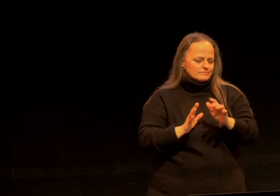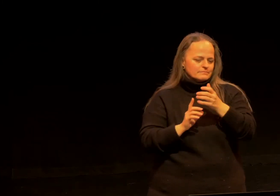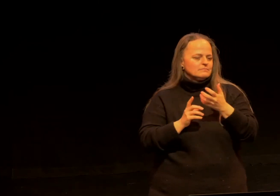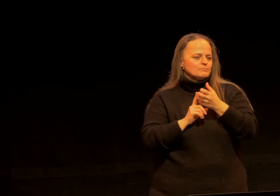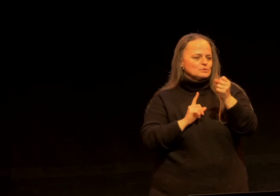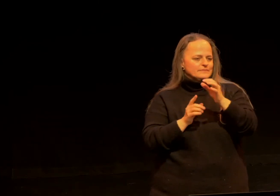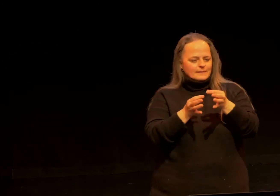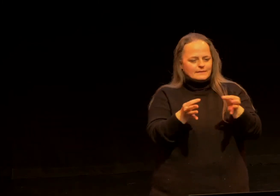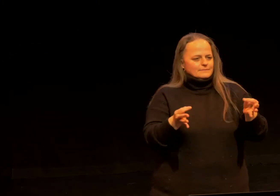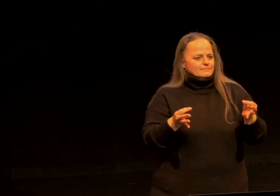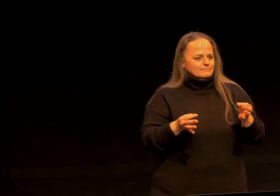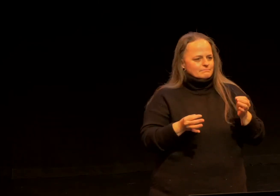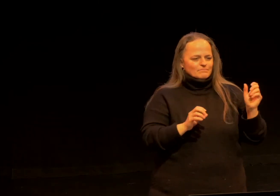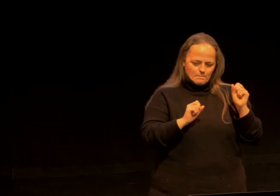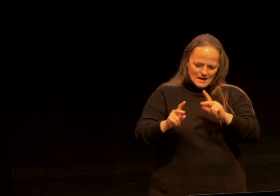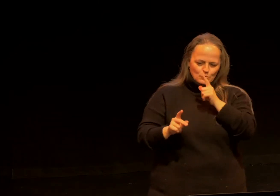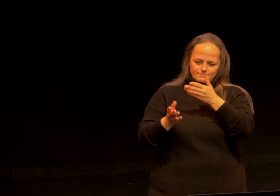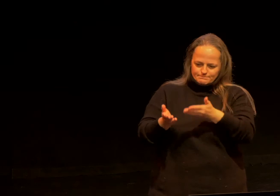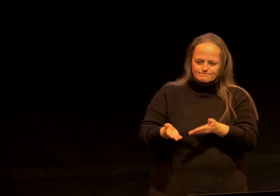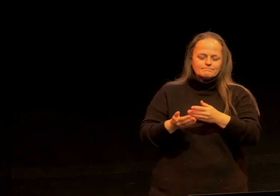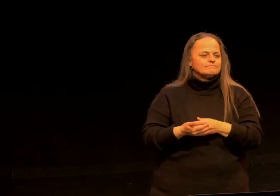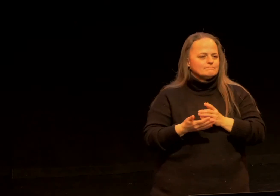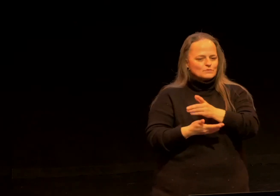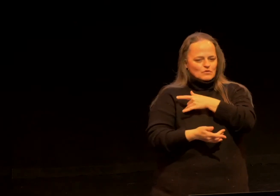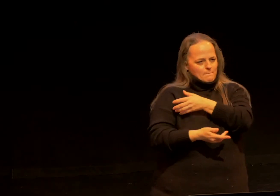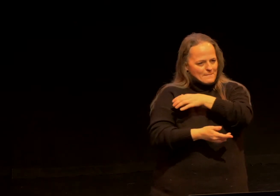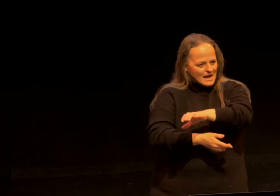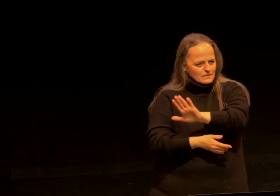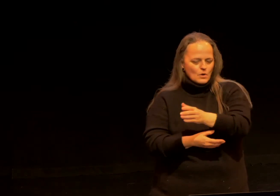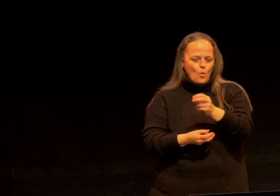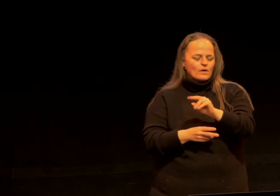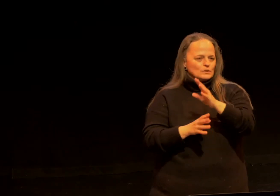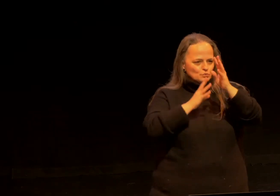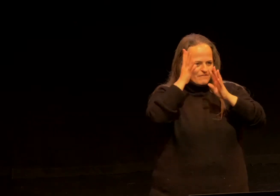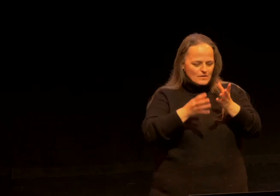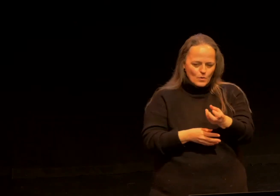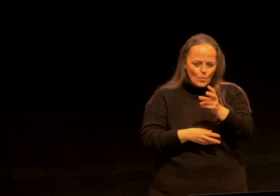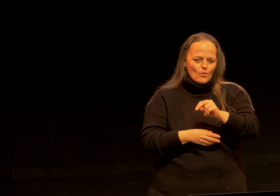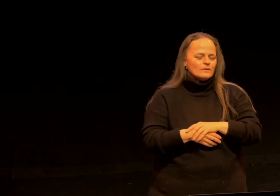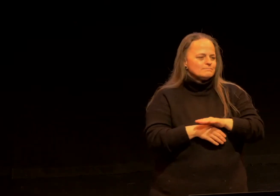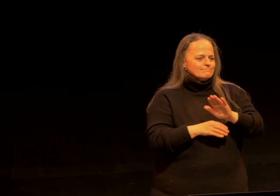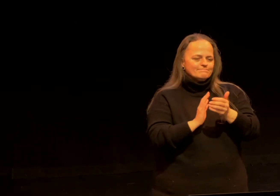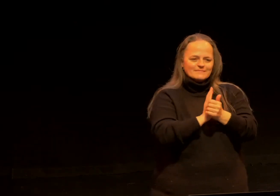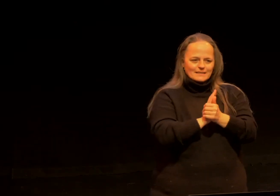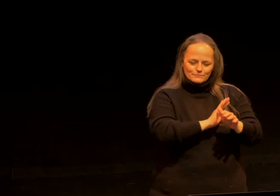full communication and language wasn't available, that has been adjusted now.